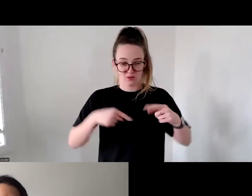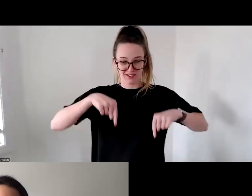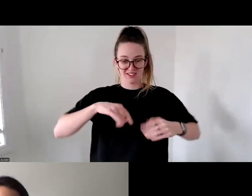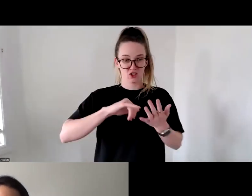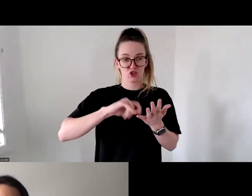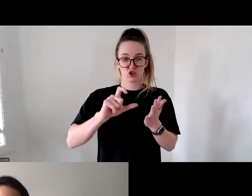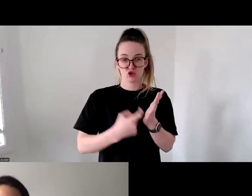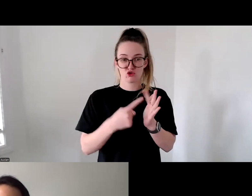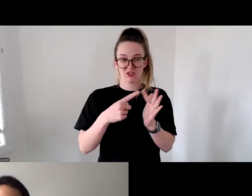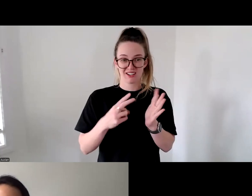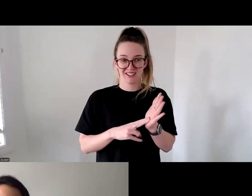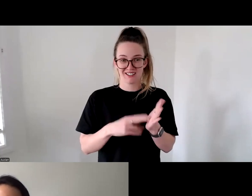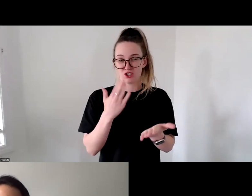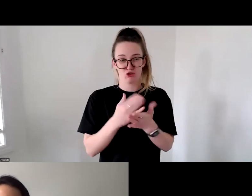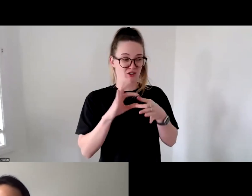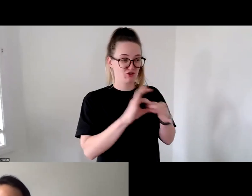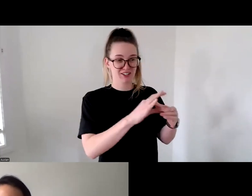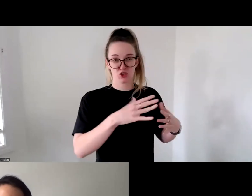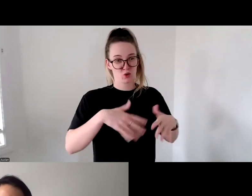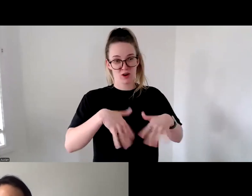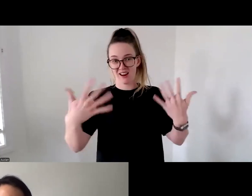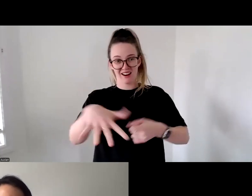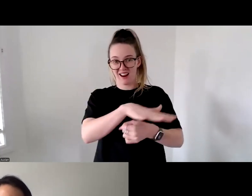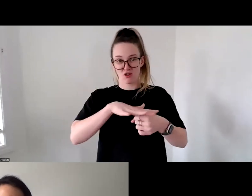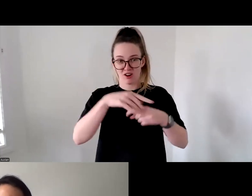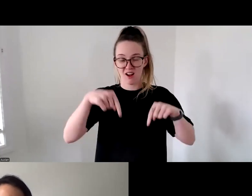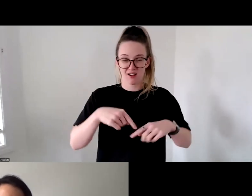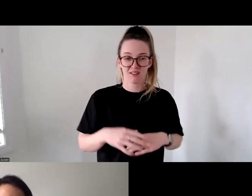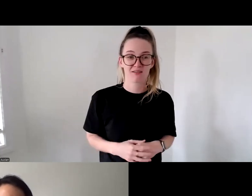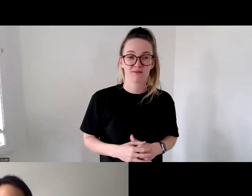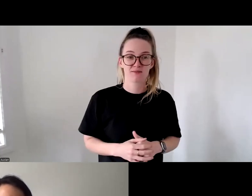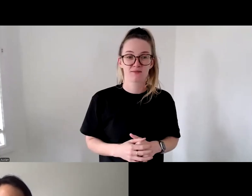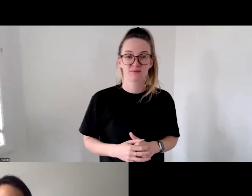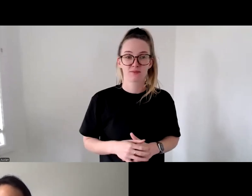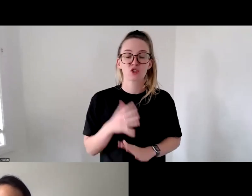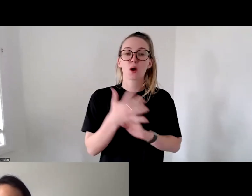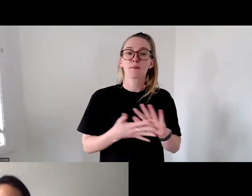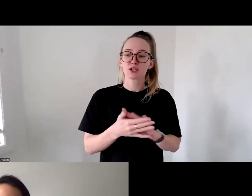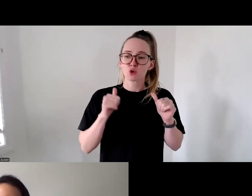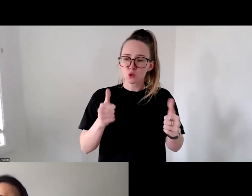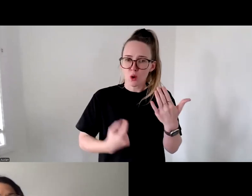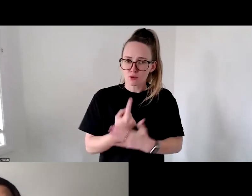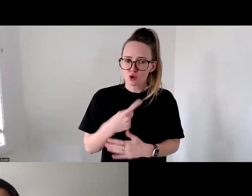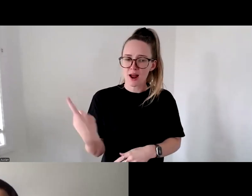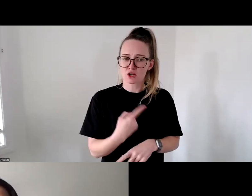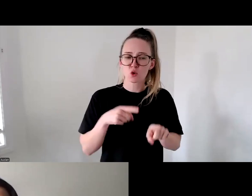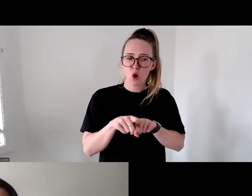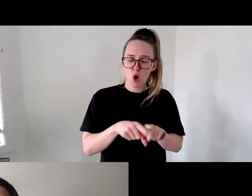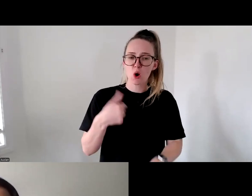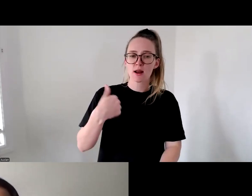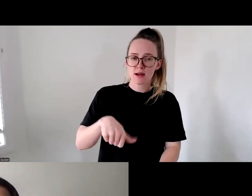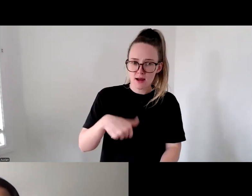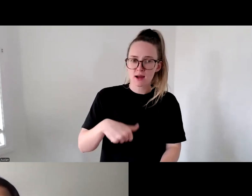a really great opportunity for us to learn and understand, if you understand the sector,